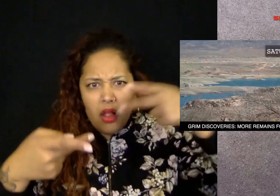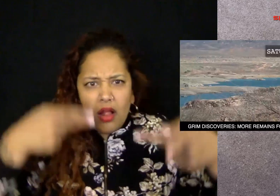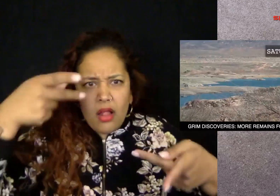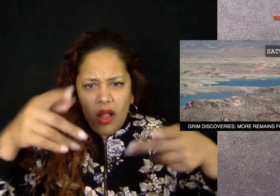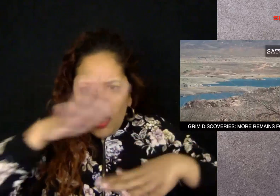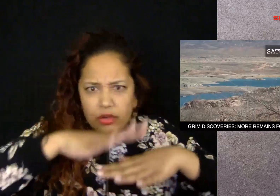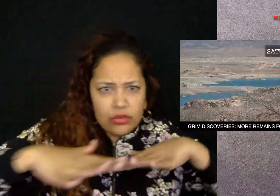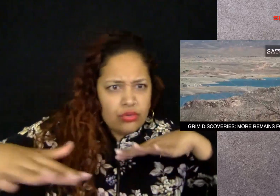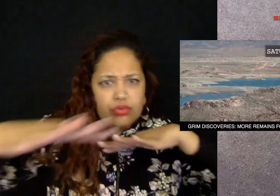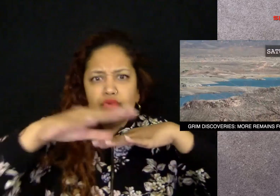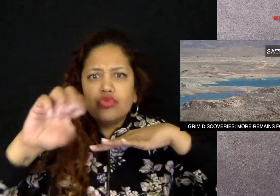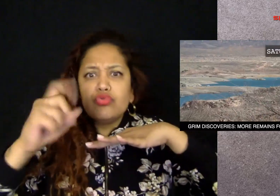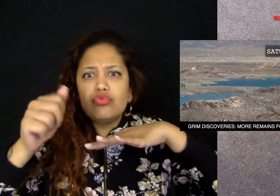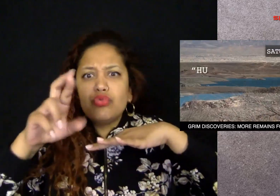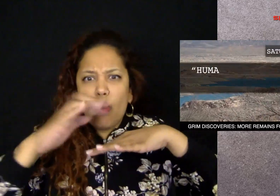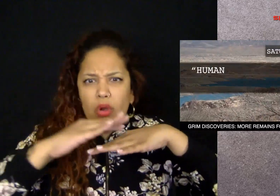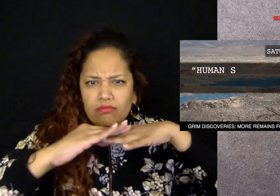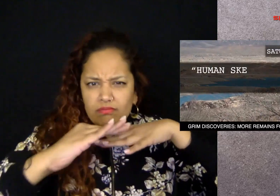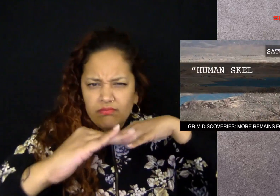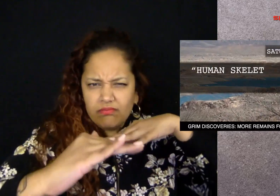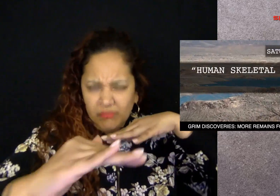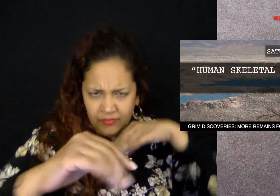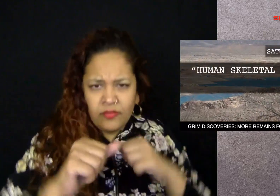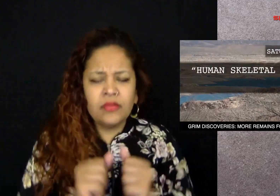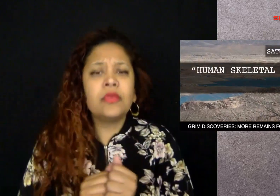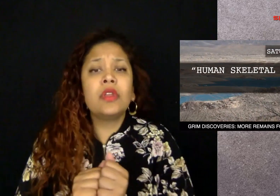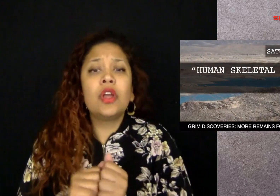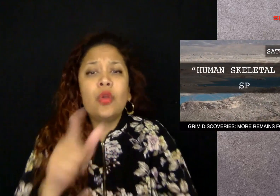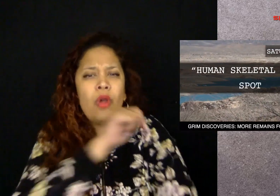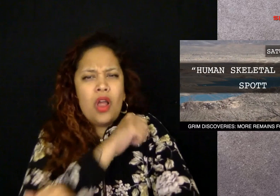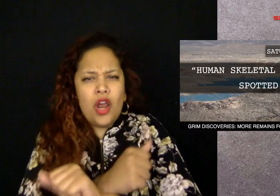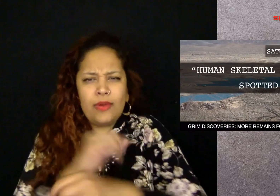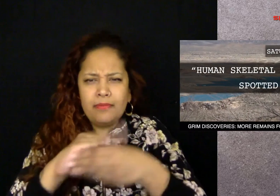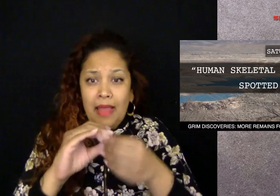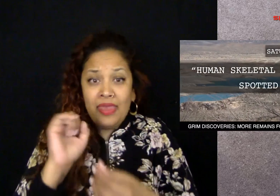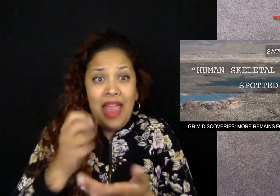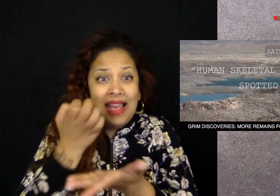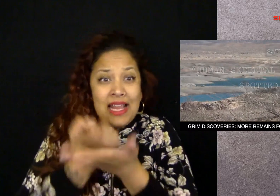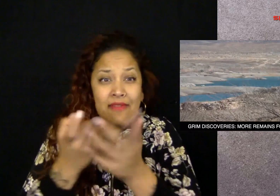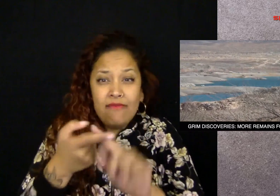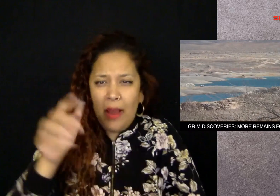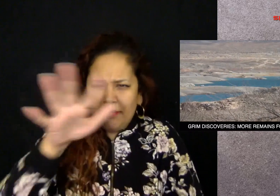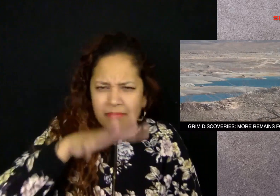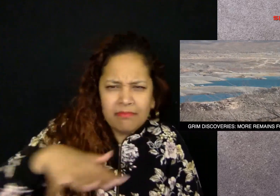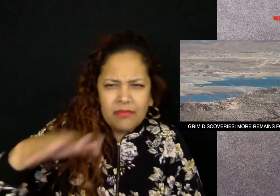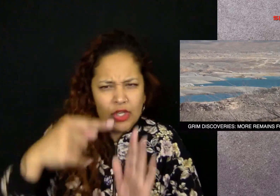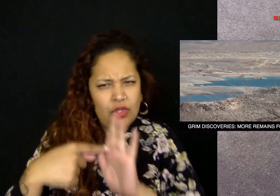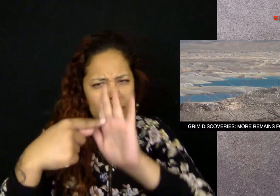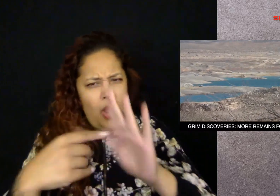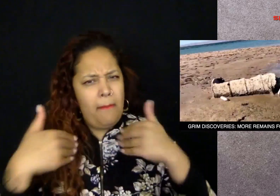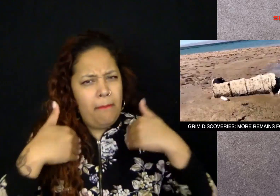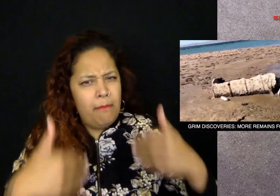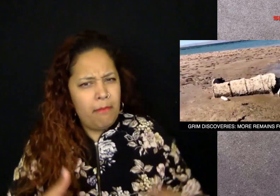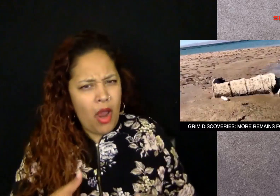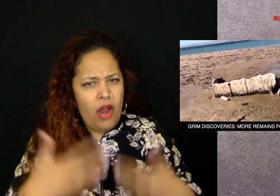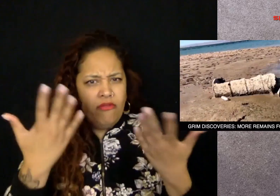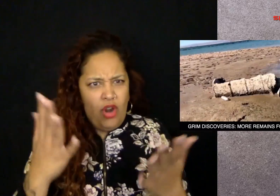and as the lake recedes authority say the remains of several people are washing up on